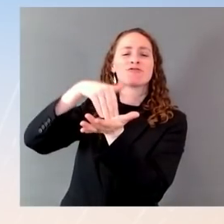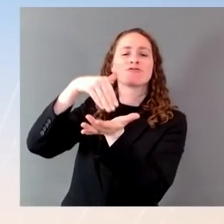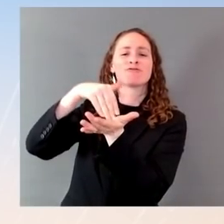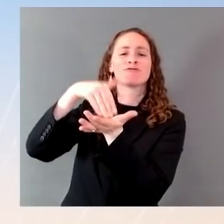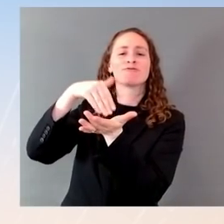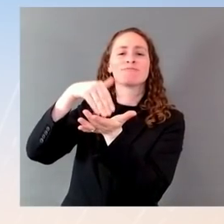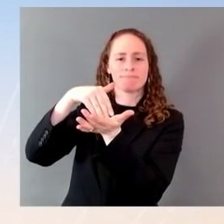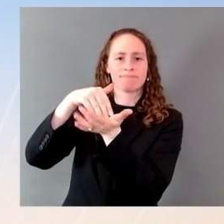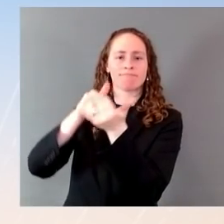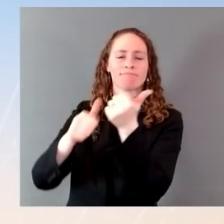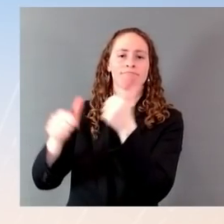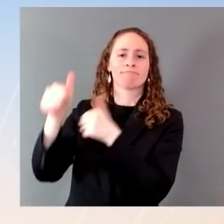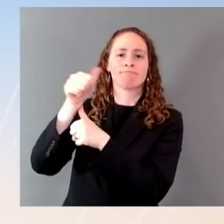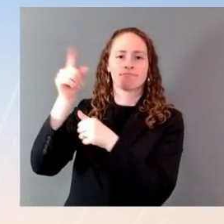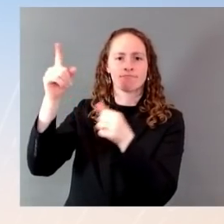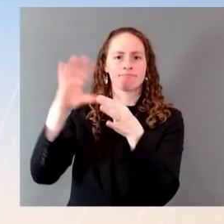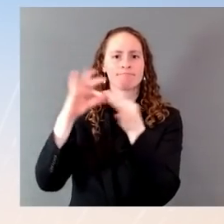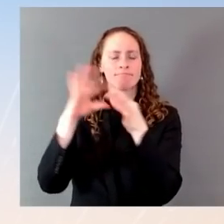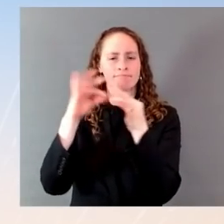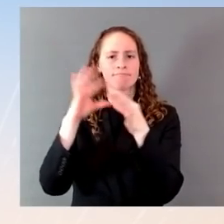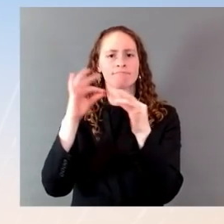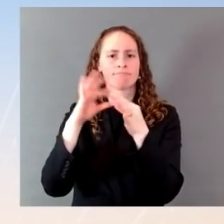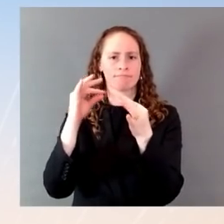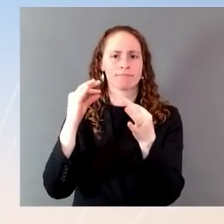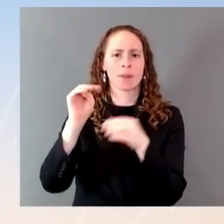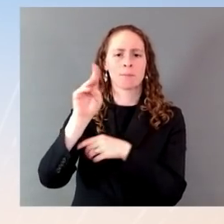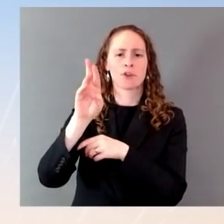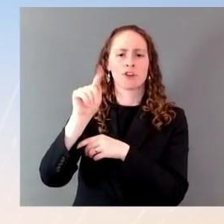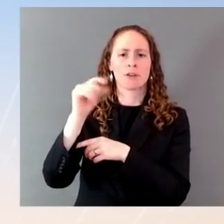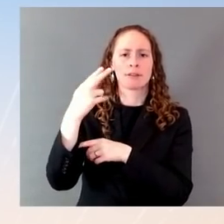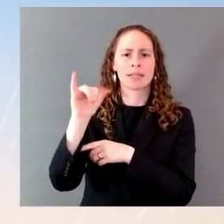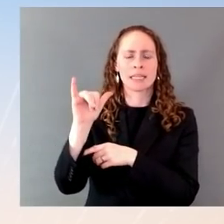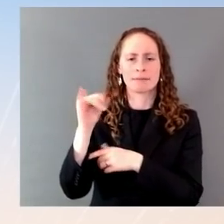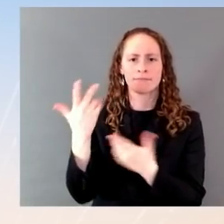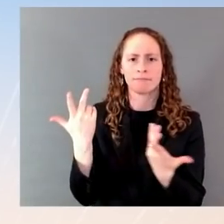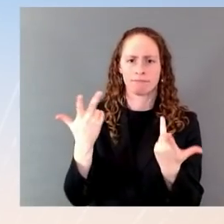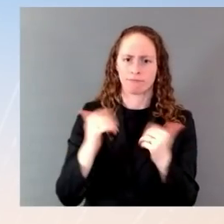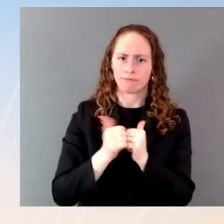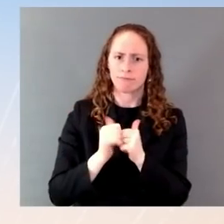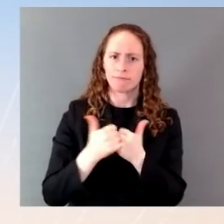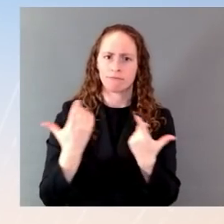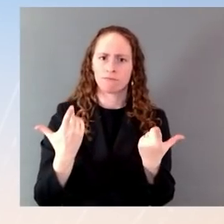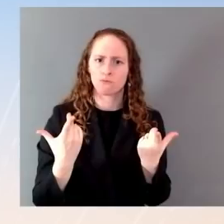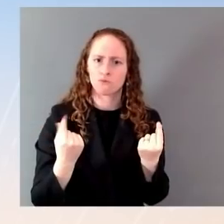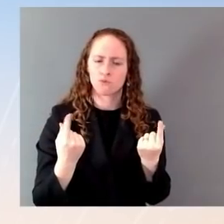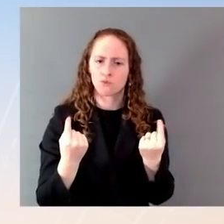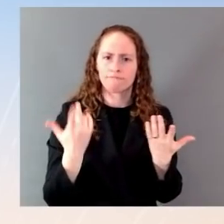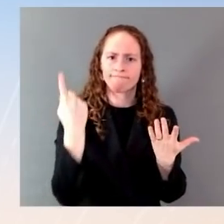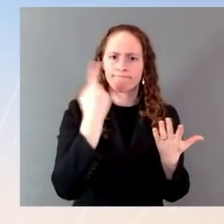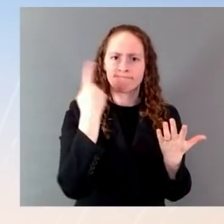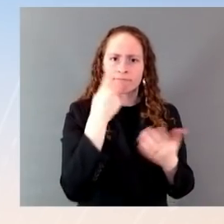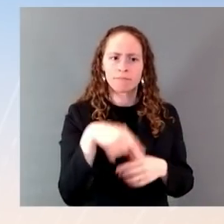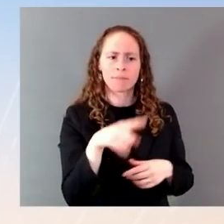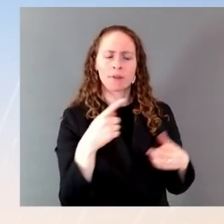through a mental health battle alone. Students and families should feel supported, confident, and empowered. Everyone has a role to play in protecting